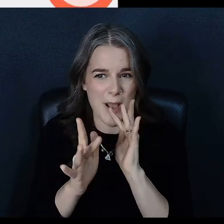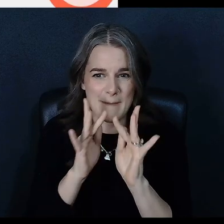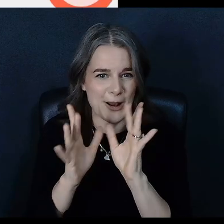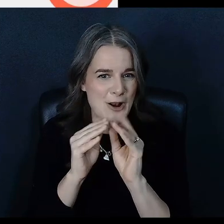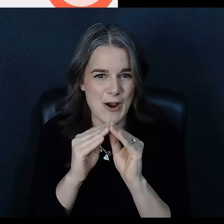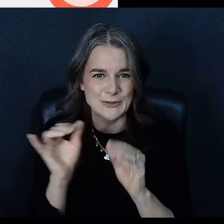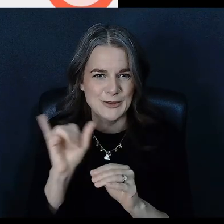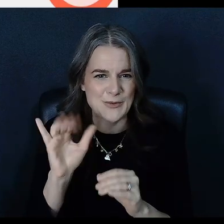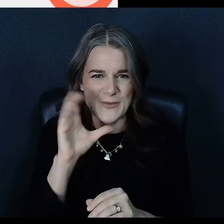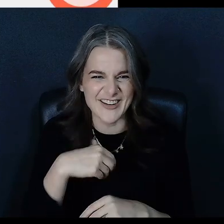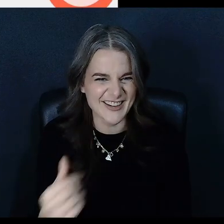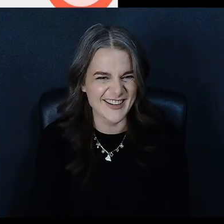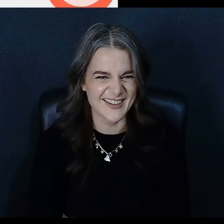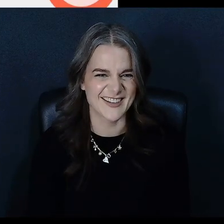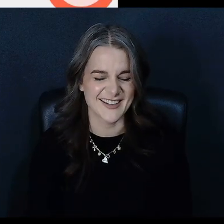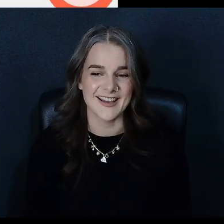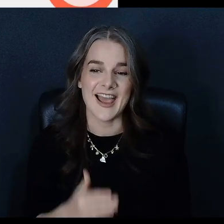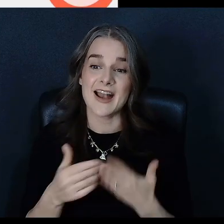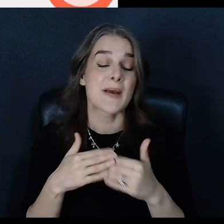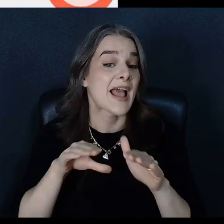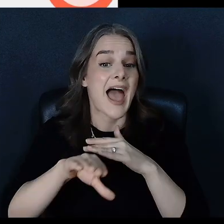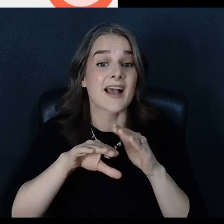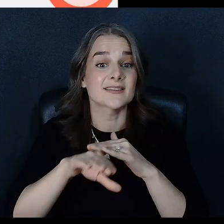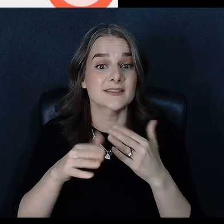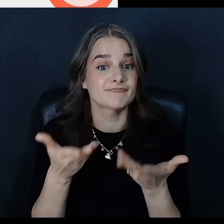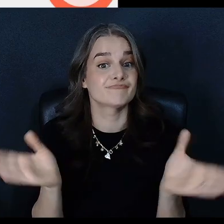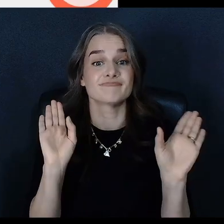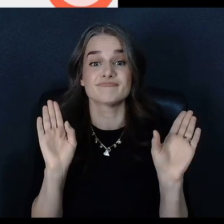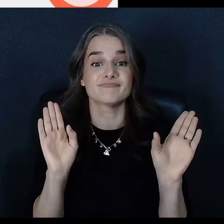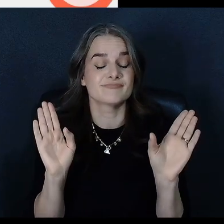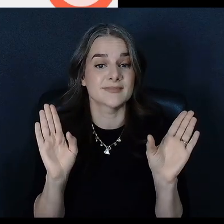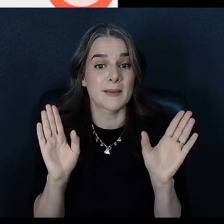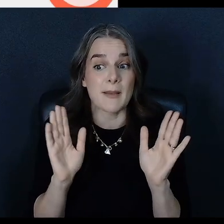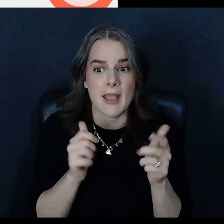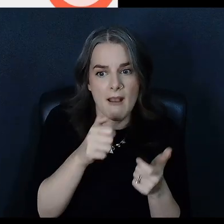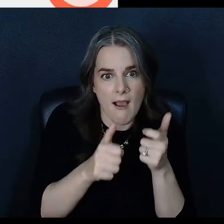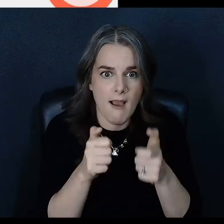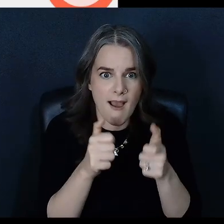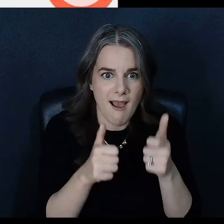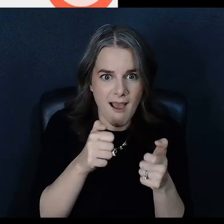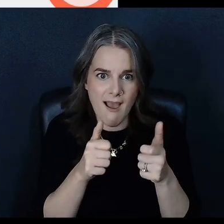Maybe video game access-- is the person looking to control some video games?